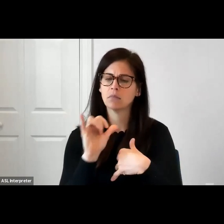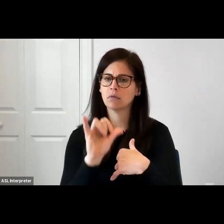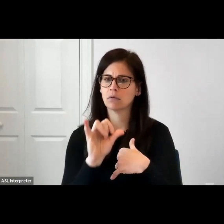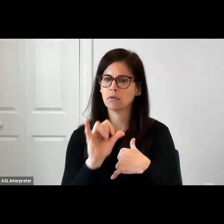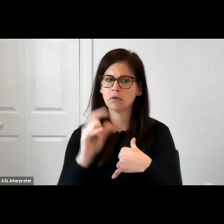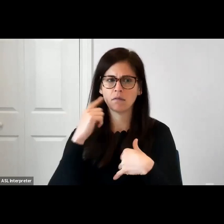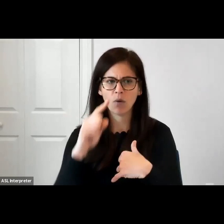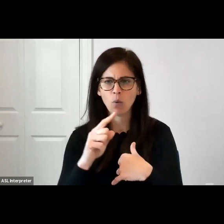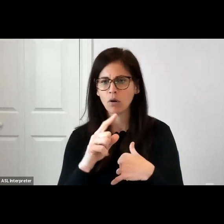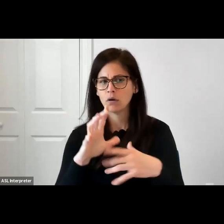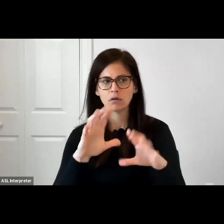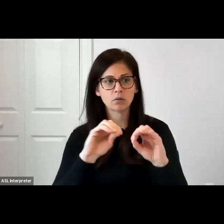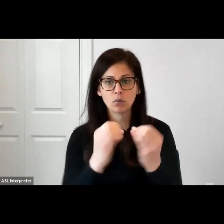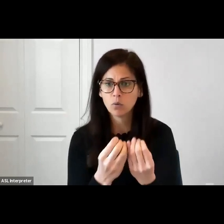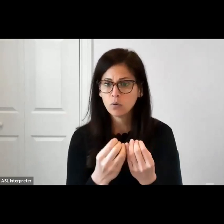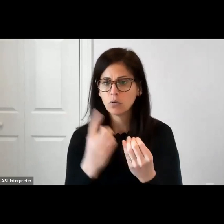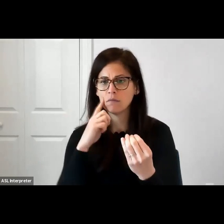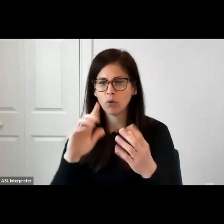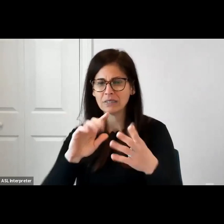but also for the community at large.